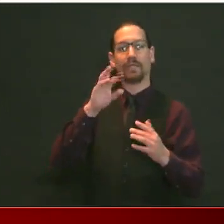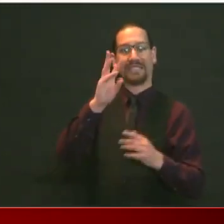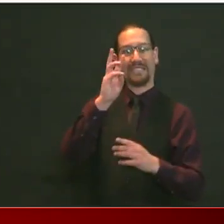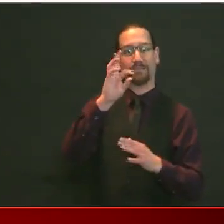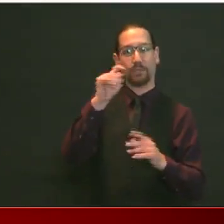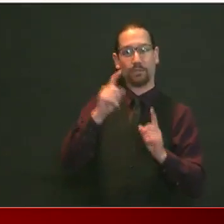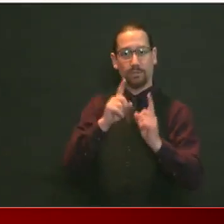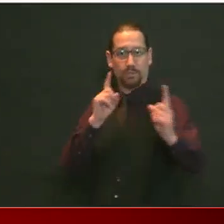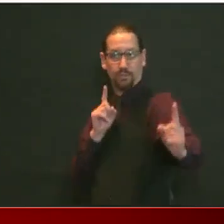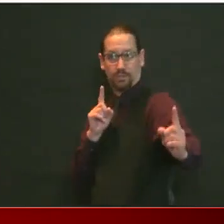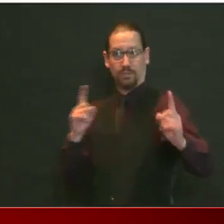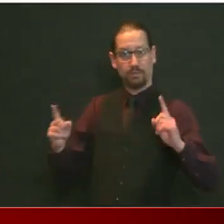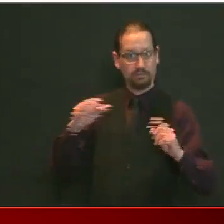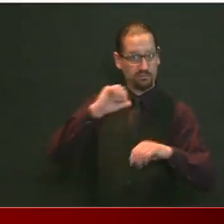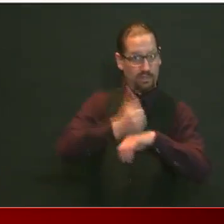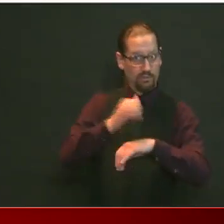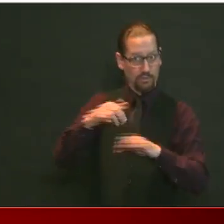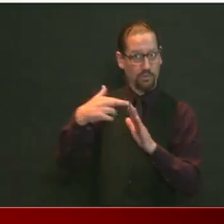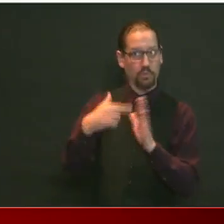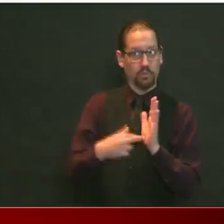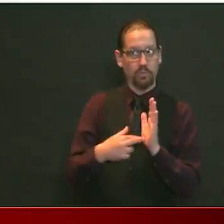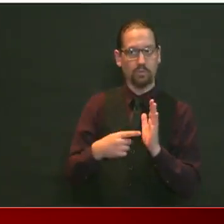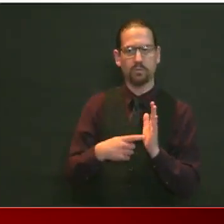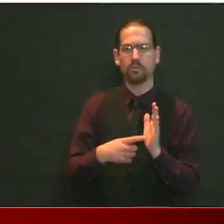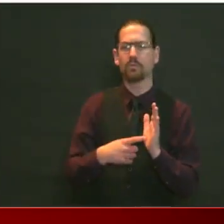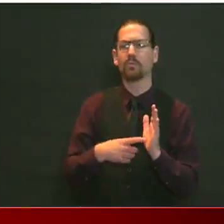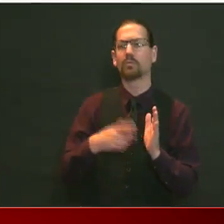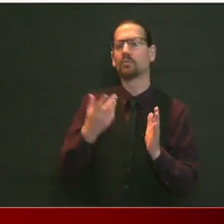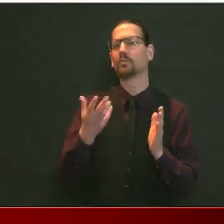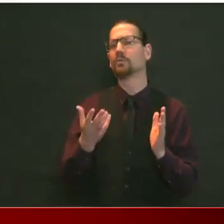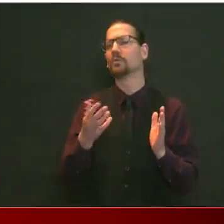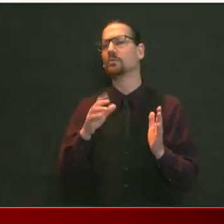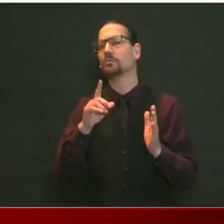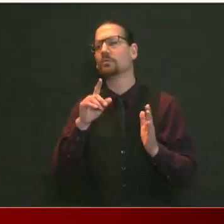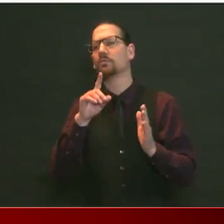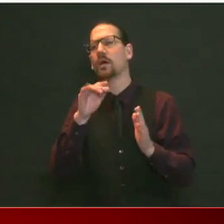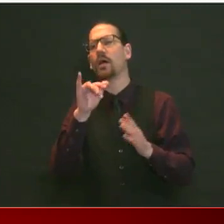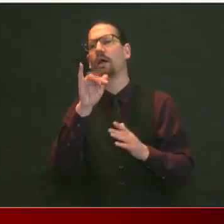REDUCTION. YOU FIRST REFERENCED -- YOU MADE A REFERENCE TO SIX FOOT SOCIAL